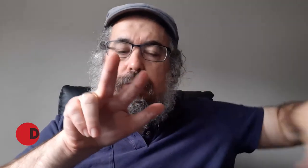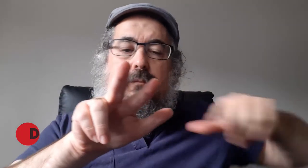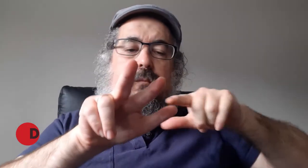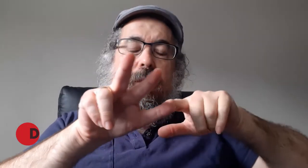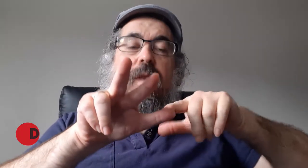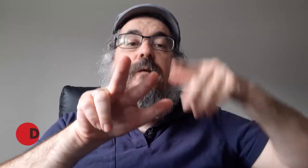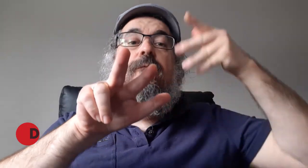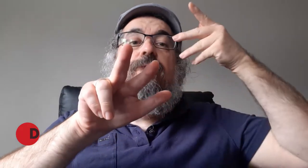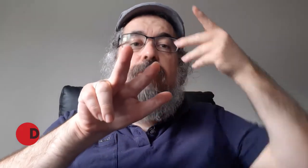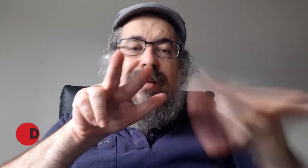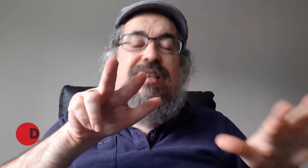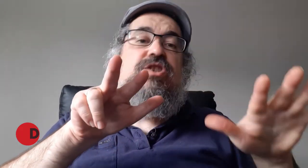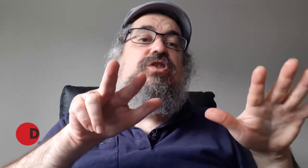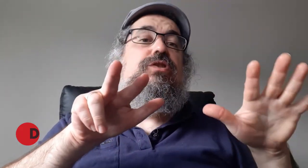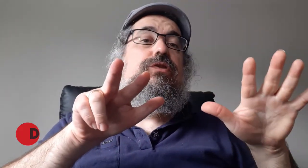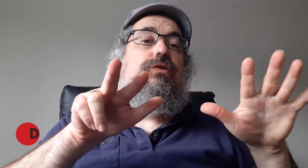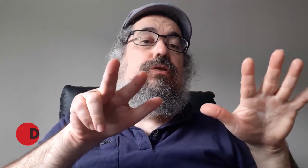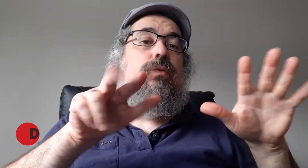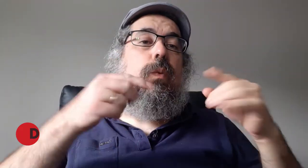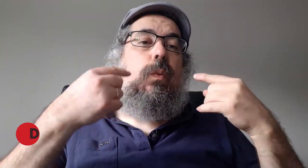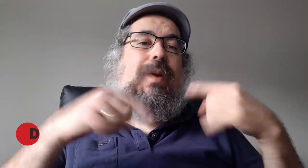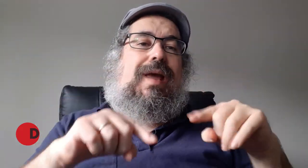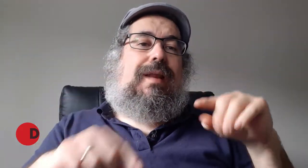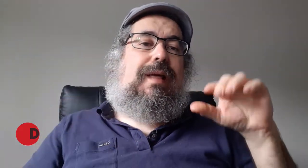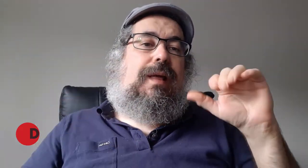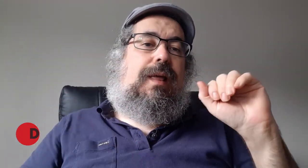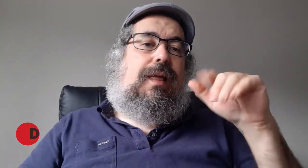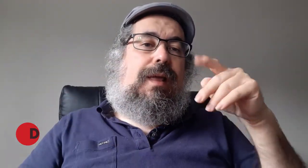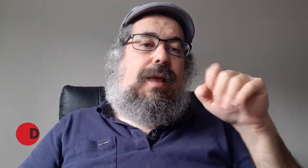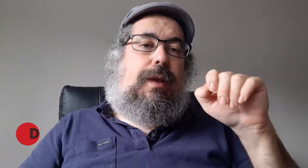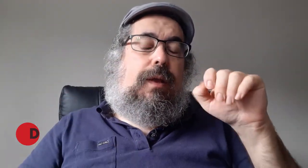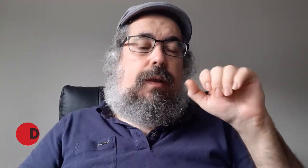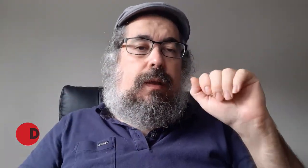the main mobile services proceedings was